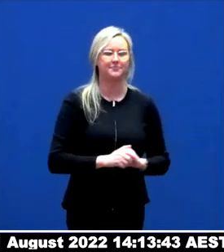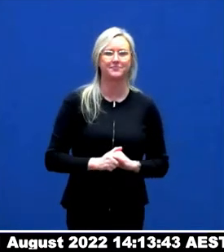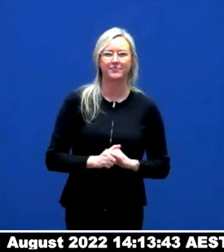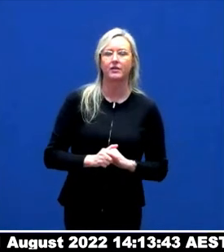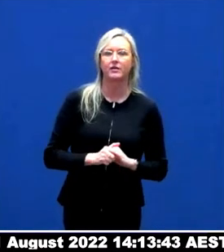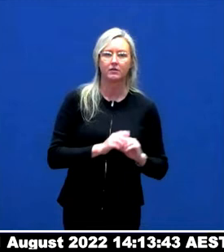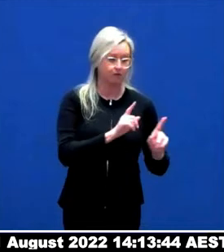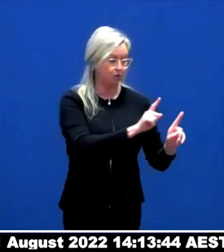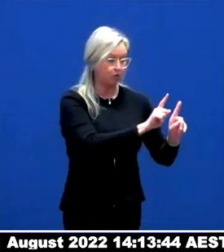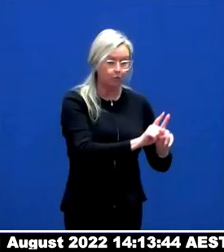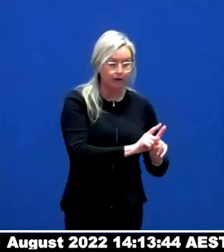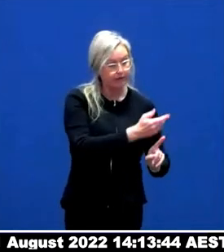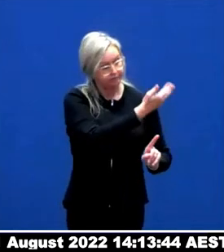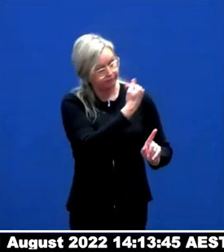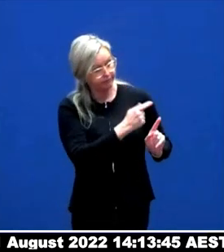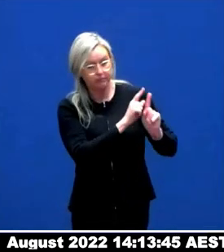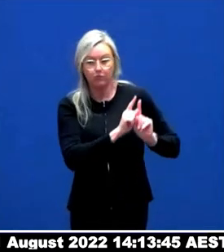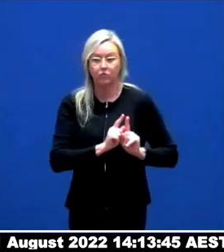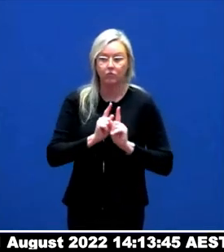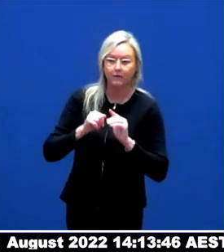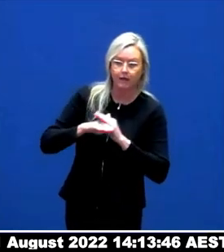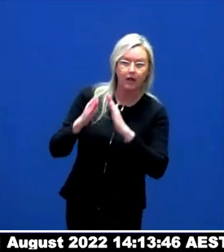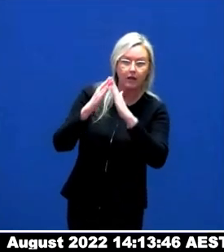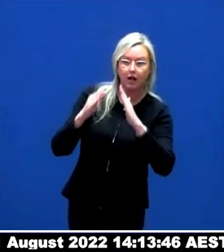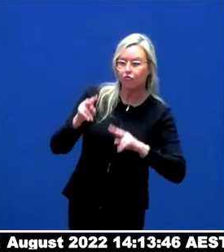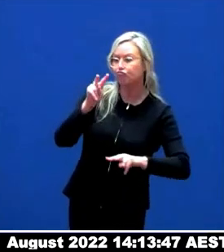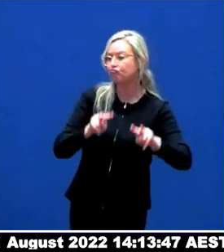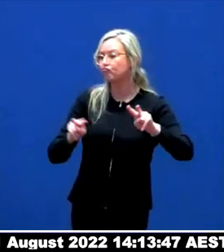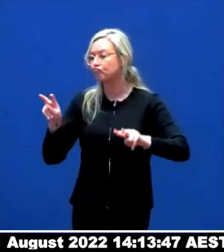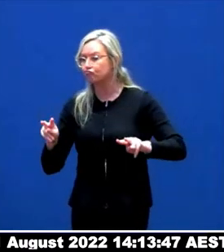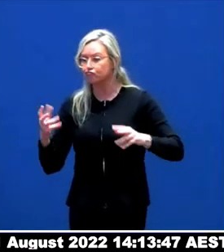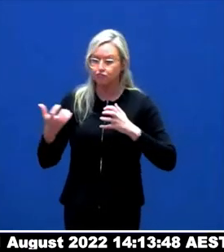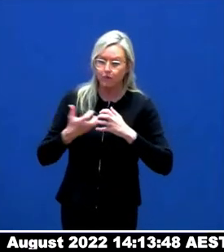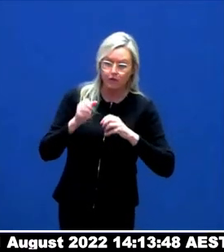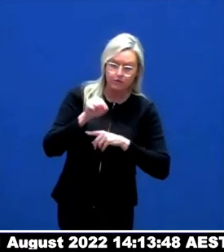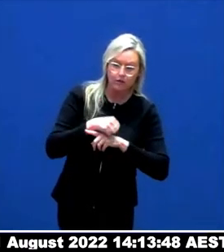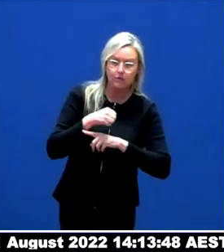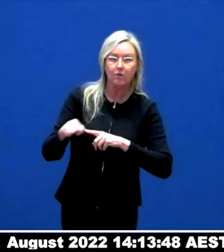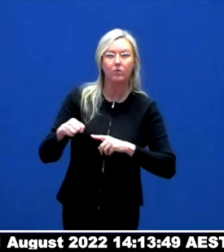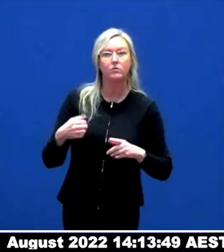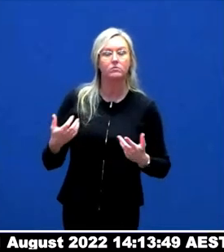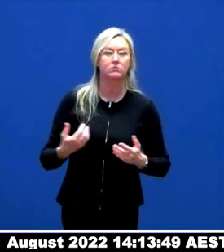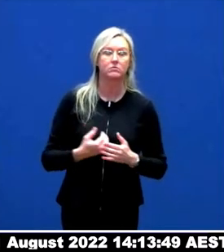Accompany them to look at any potential properties, assist them to arrange moving in,